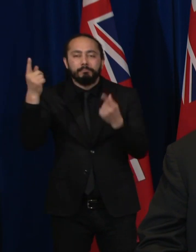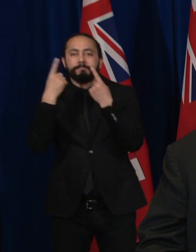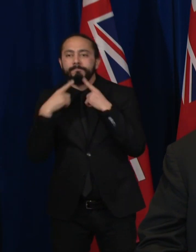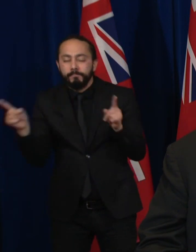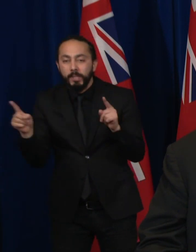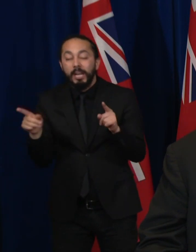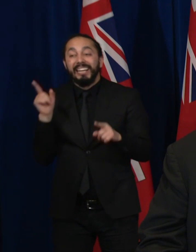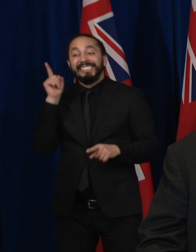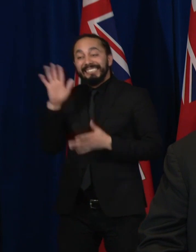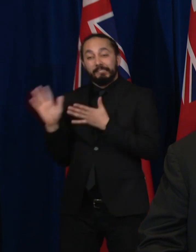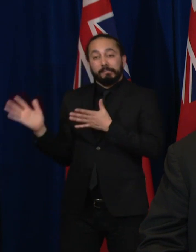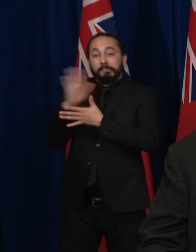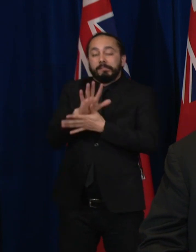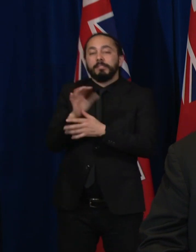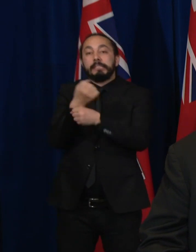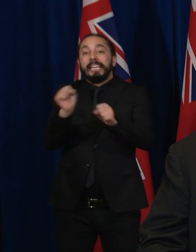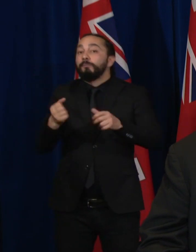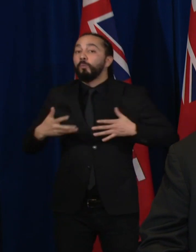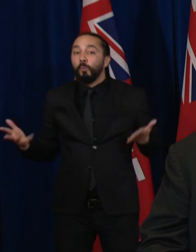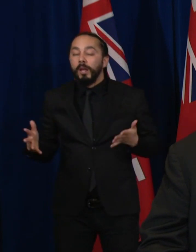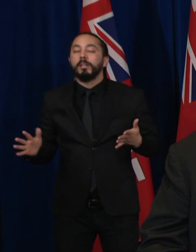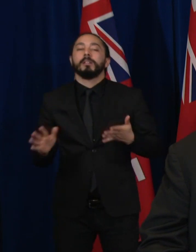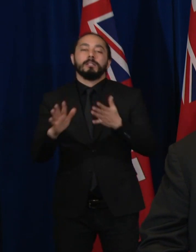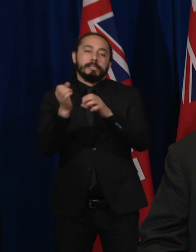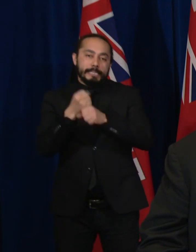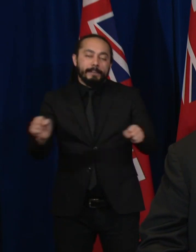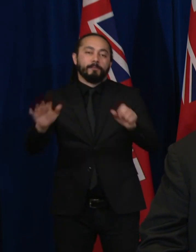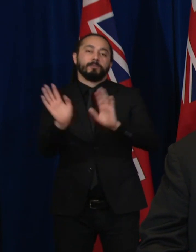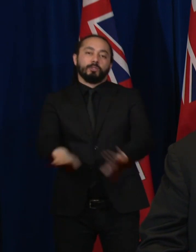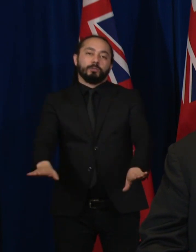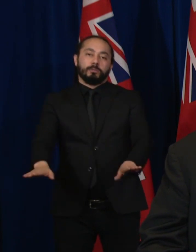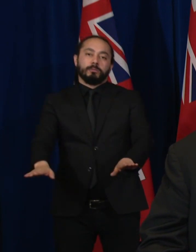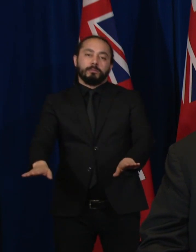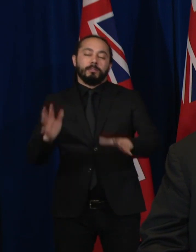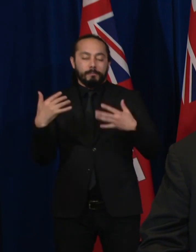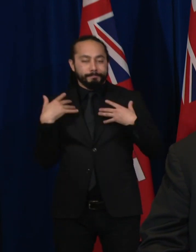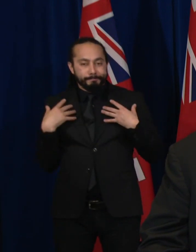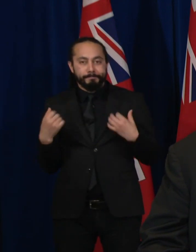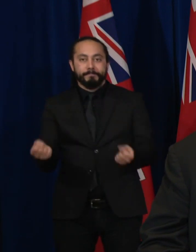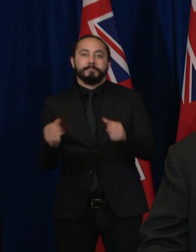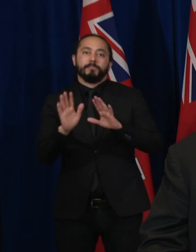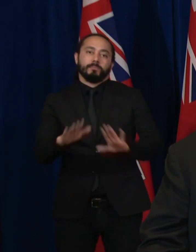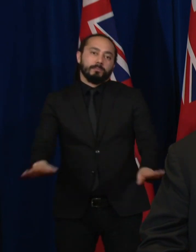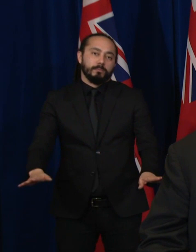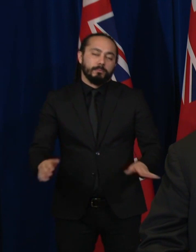children. That's first and foremost. But we also want to make sure they can